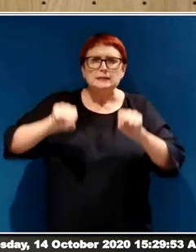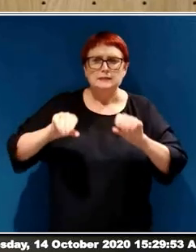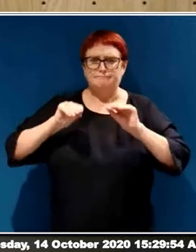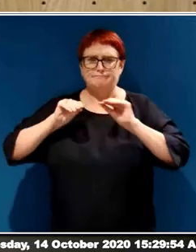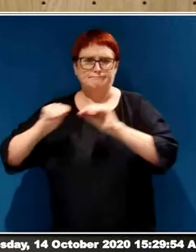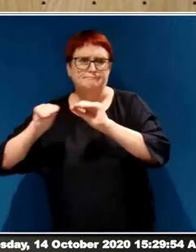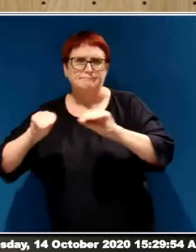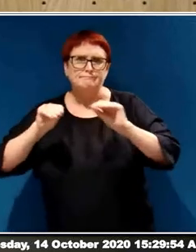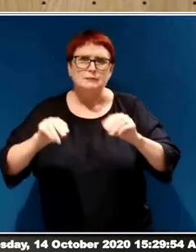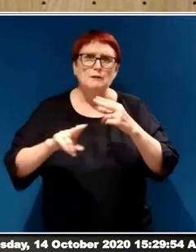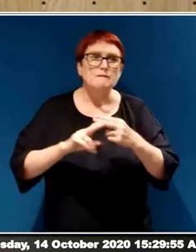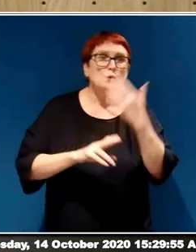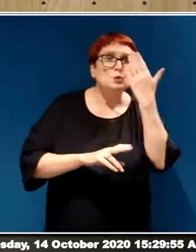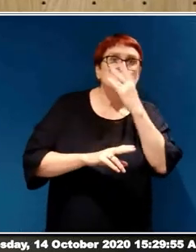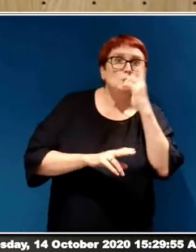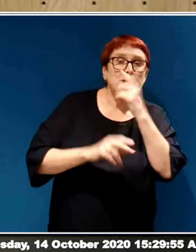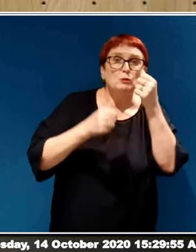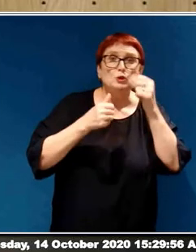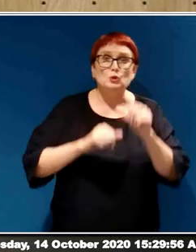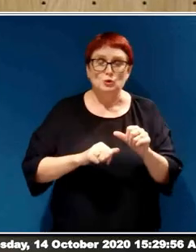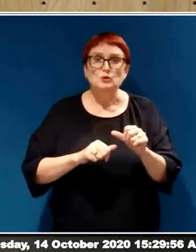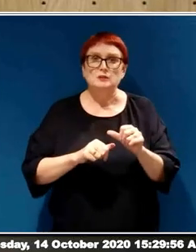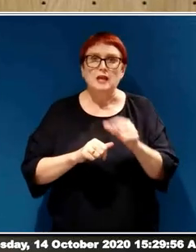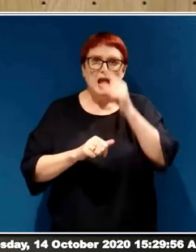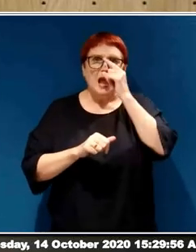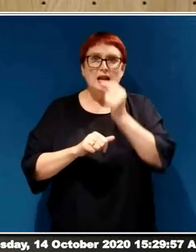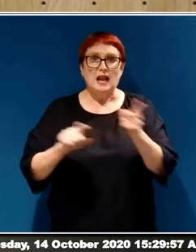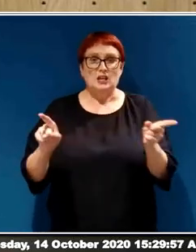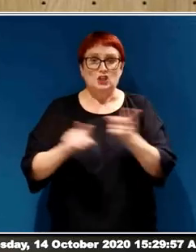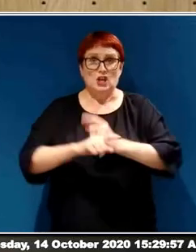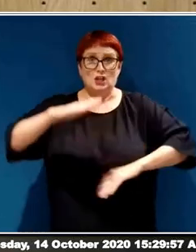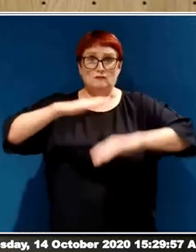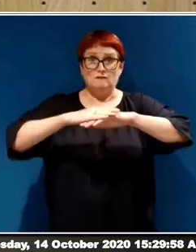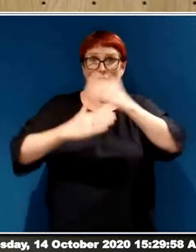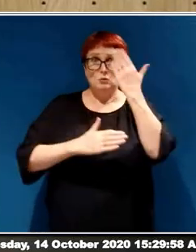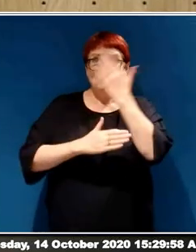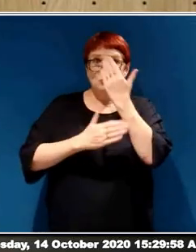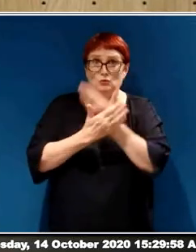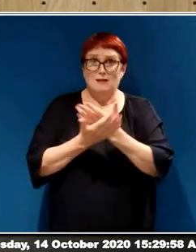school change to the ways that they respond to student behaviour.